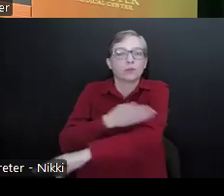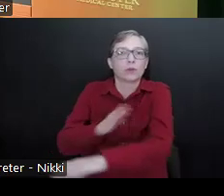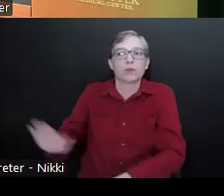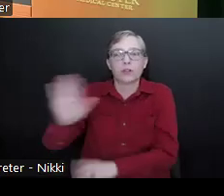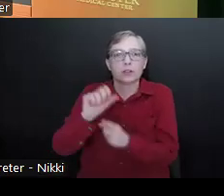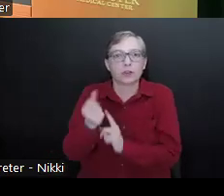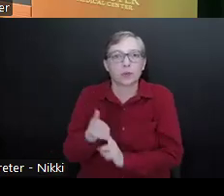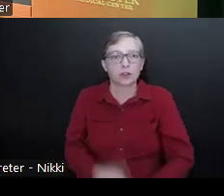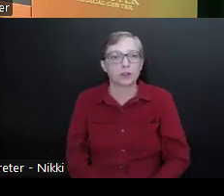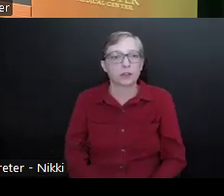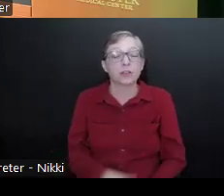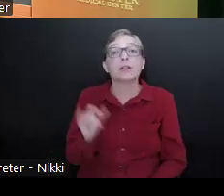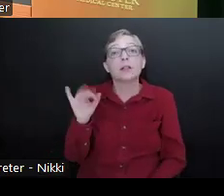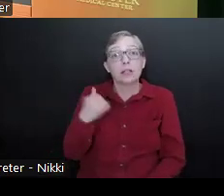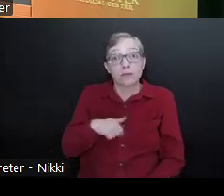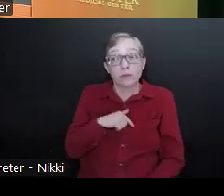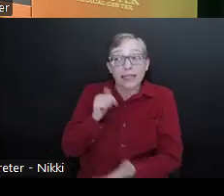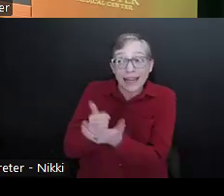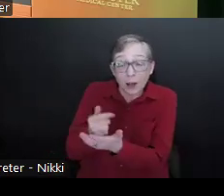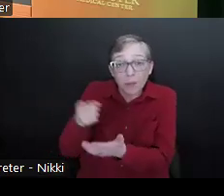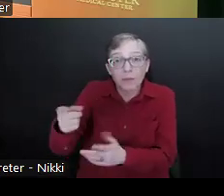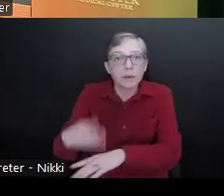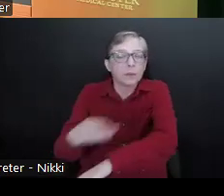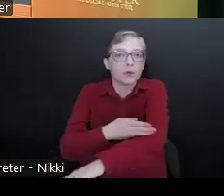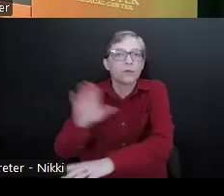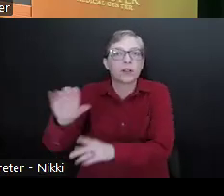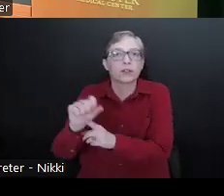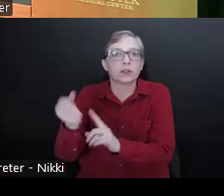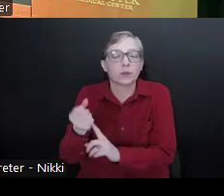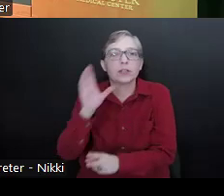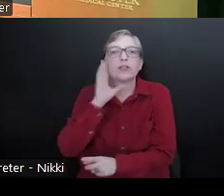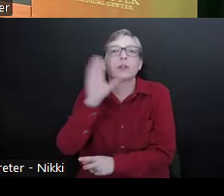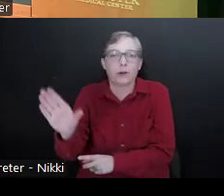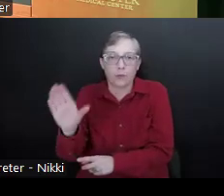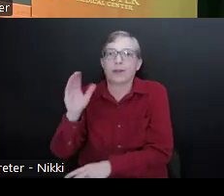to have an impact not only on their psychiatric health but also on their cardiovascular health